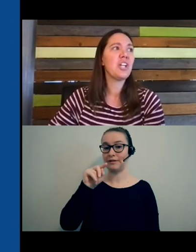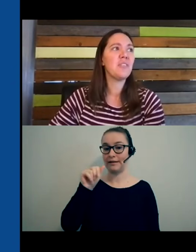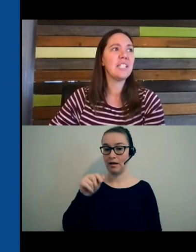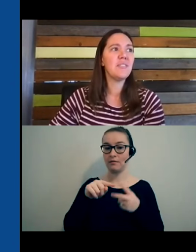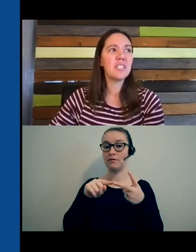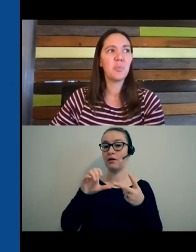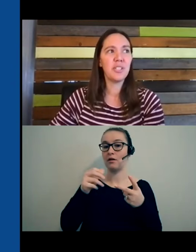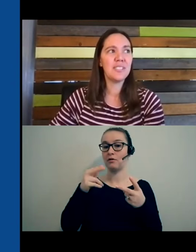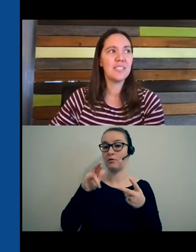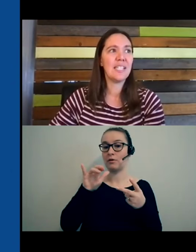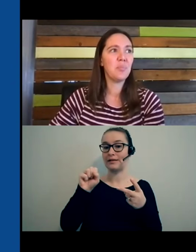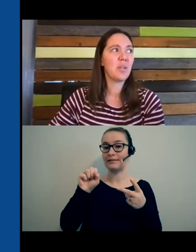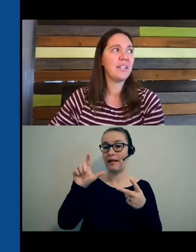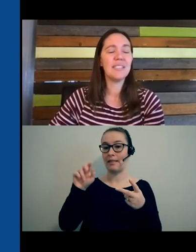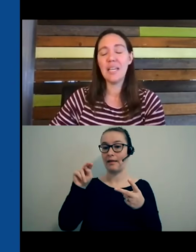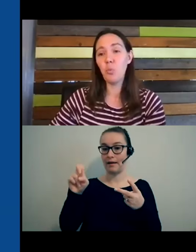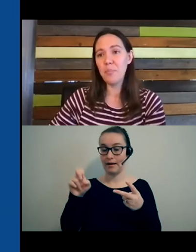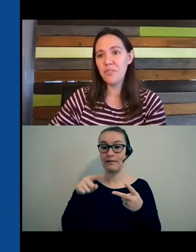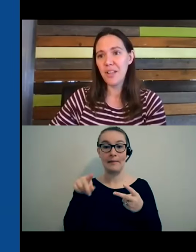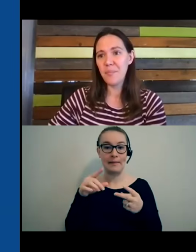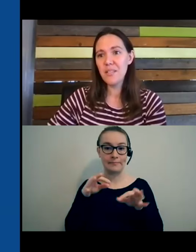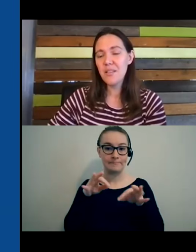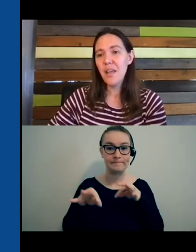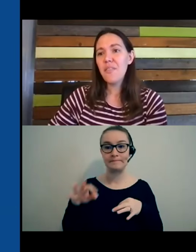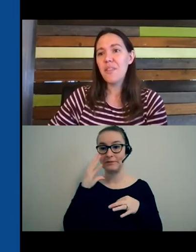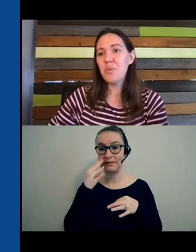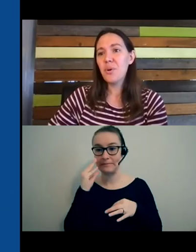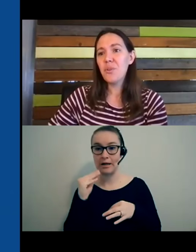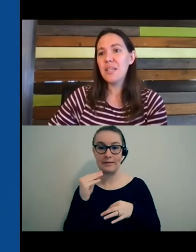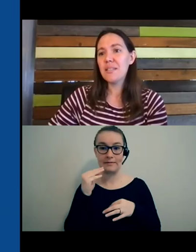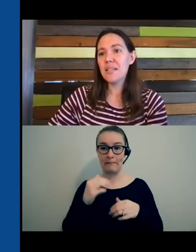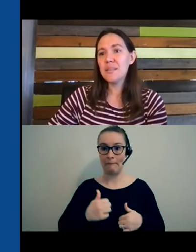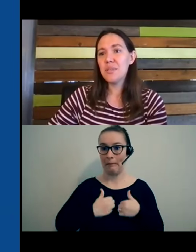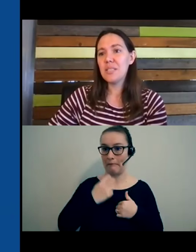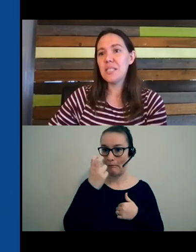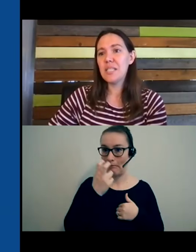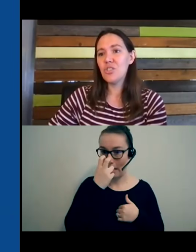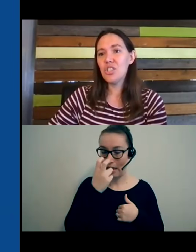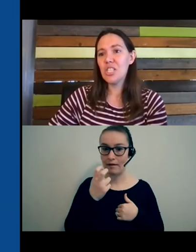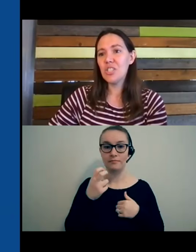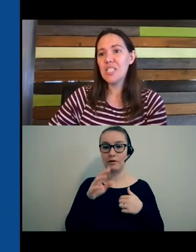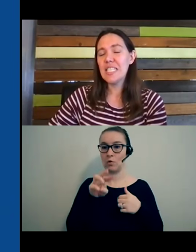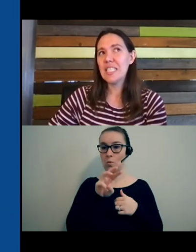of lived experiences in blindness and web development. They're both accessibility engineers --